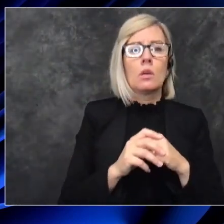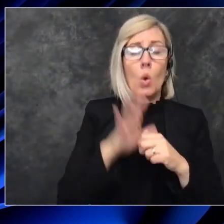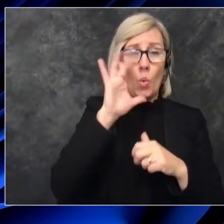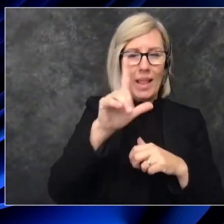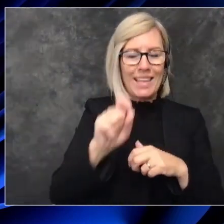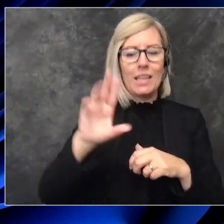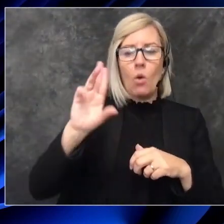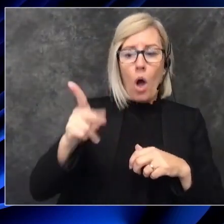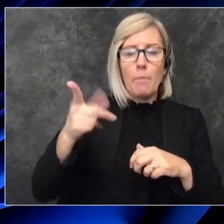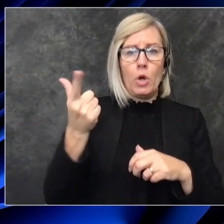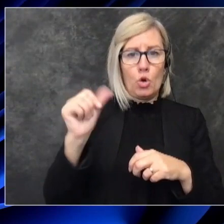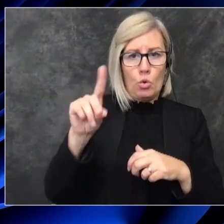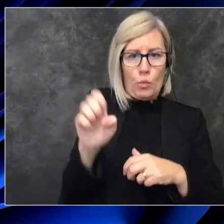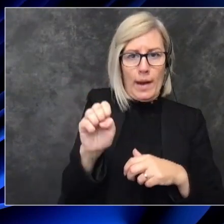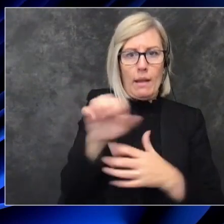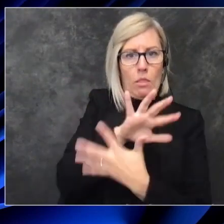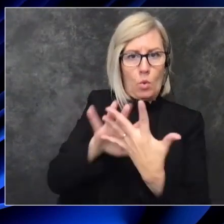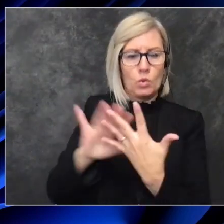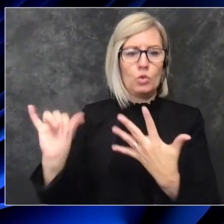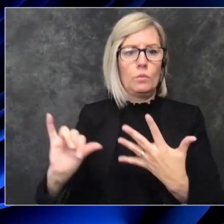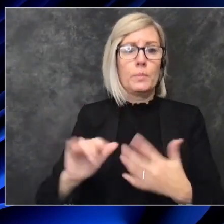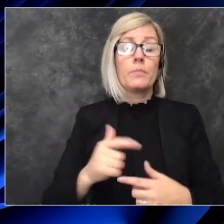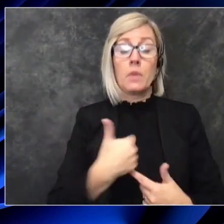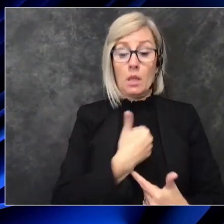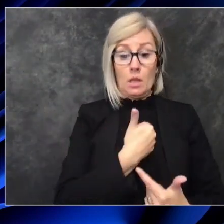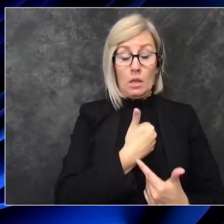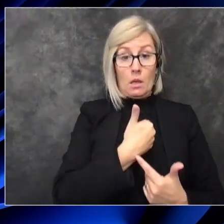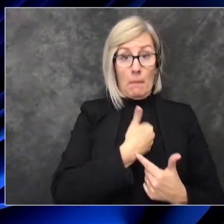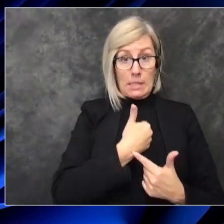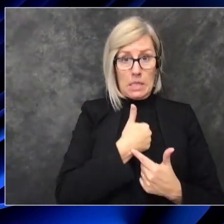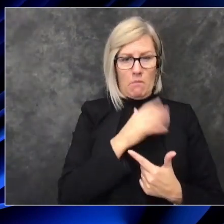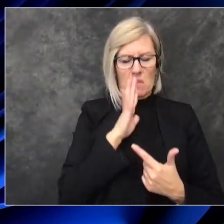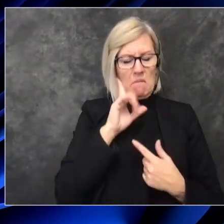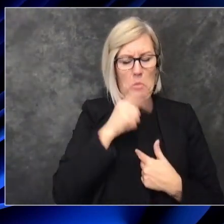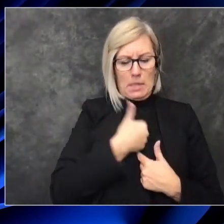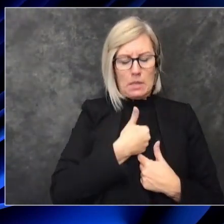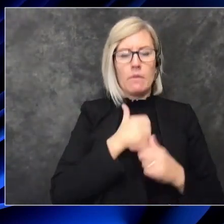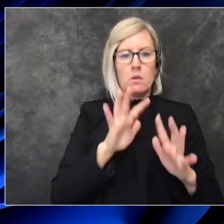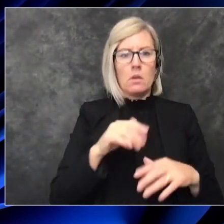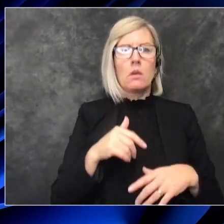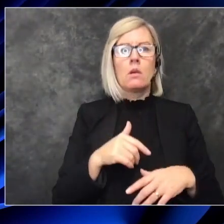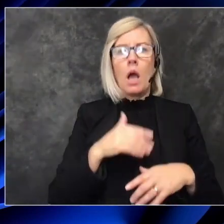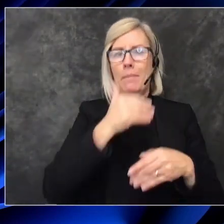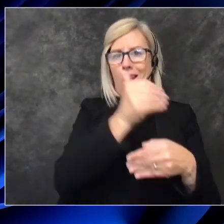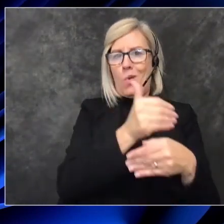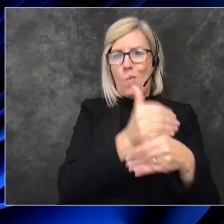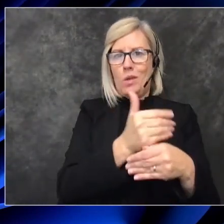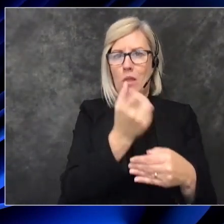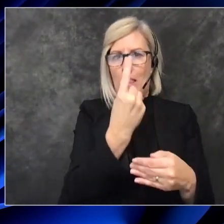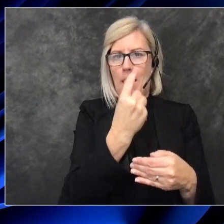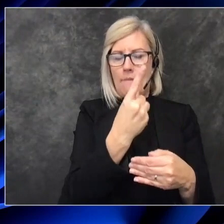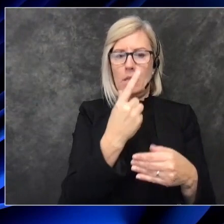I know myself I'm speaking for myself, but I'm I've been on Windows 11 Insider for a little bit.